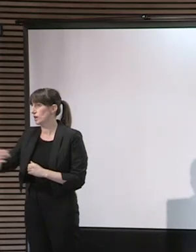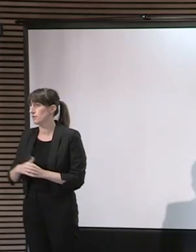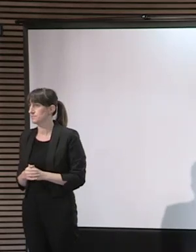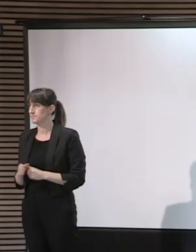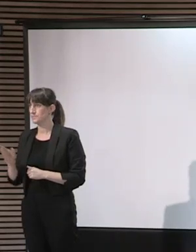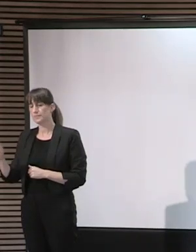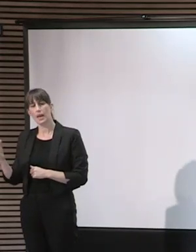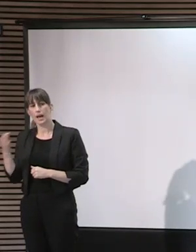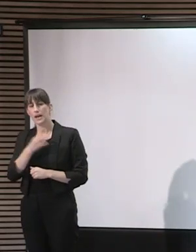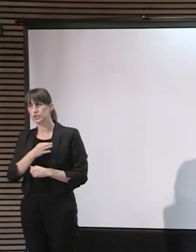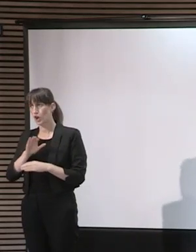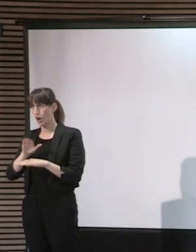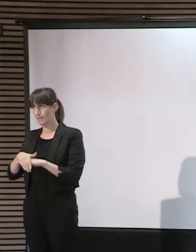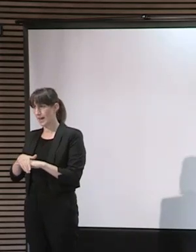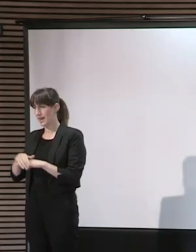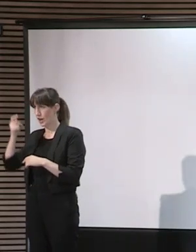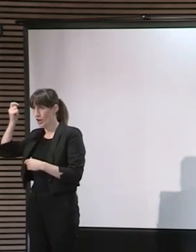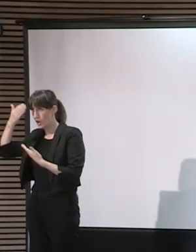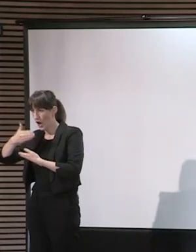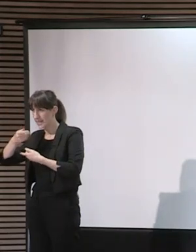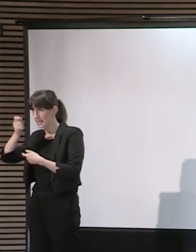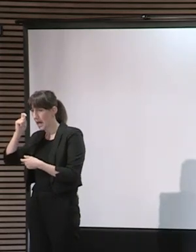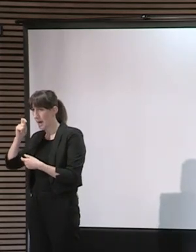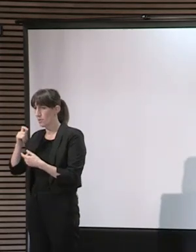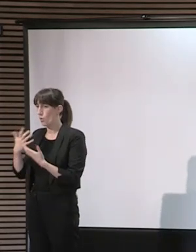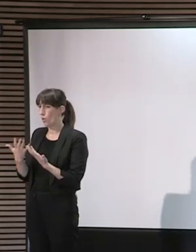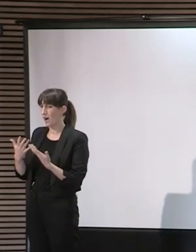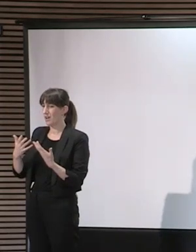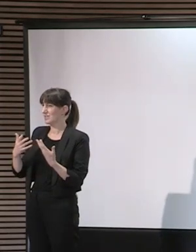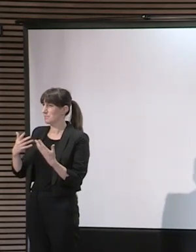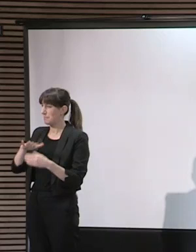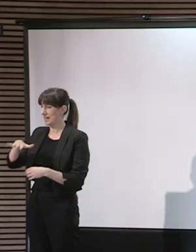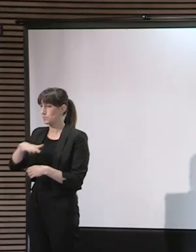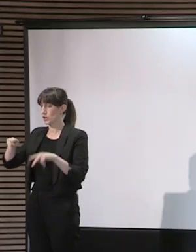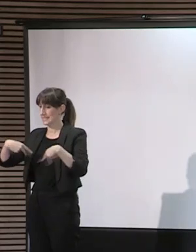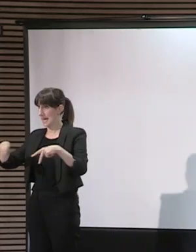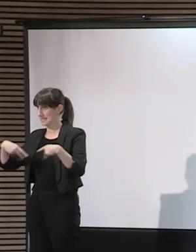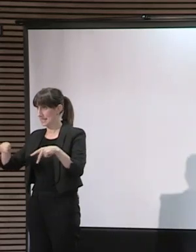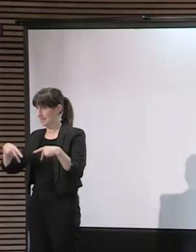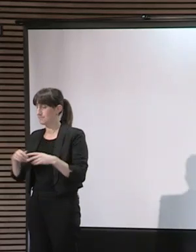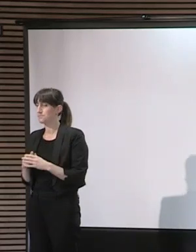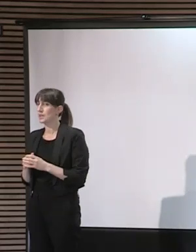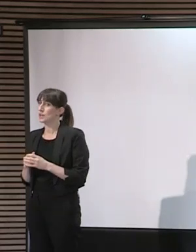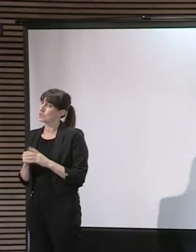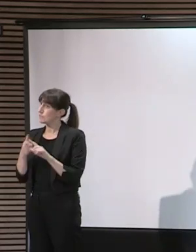we go. Yep, down the back? Just to come back to dance